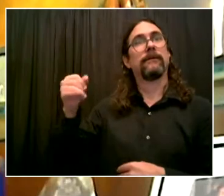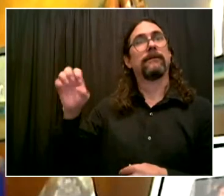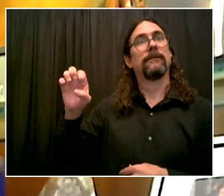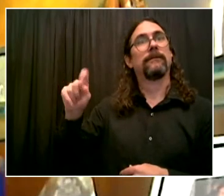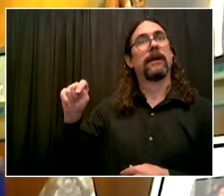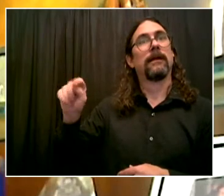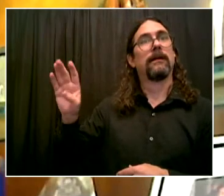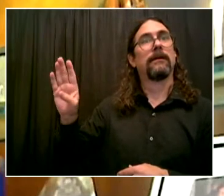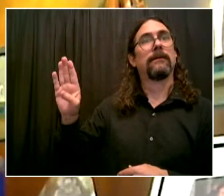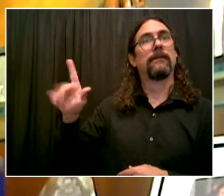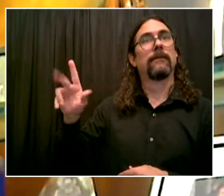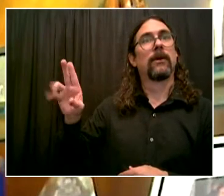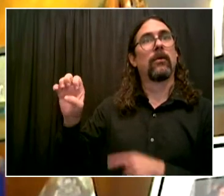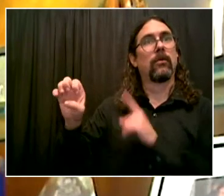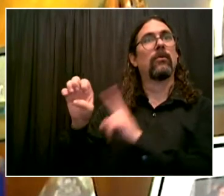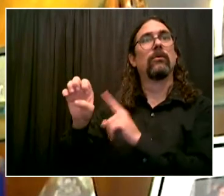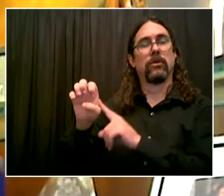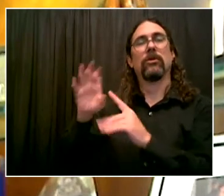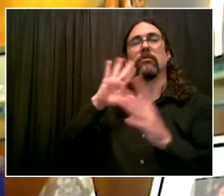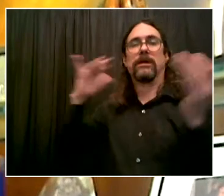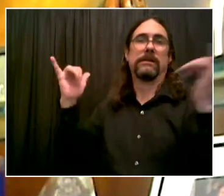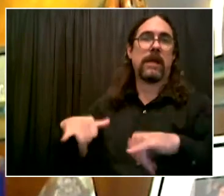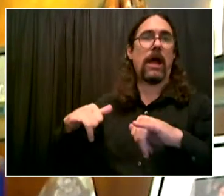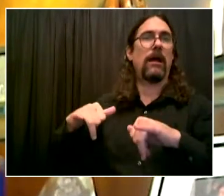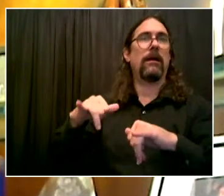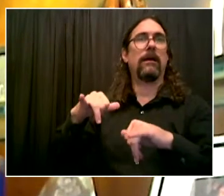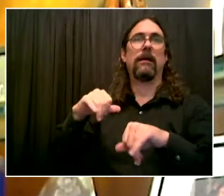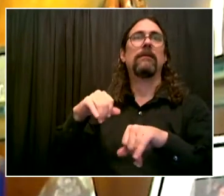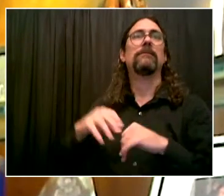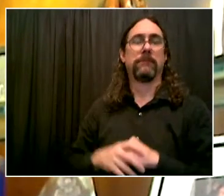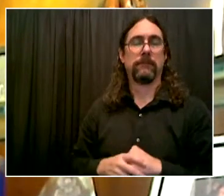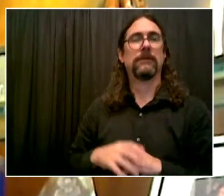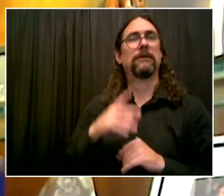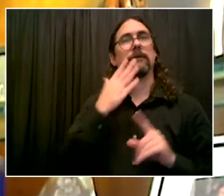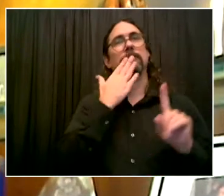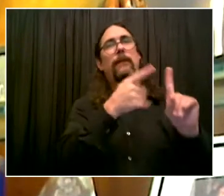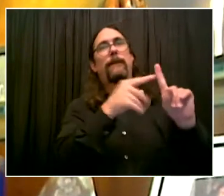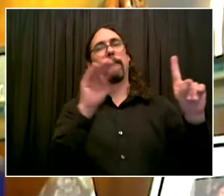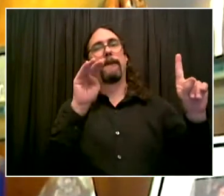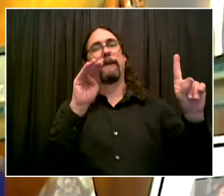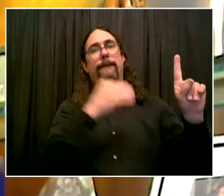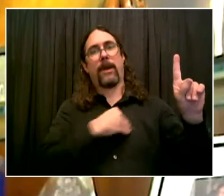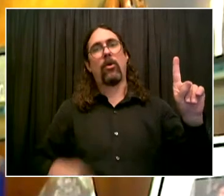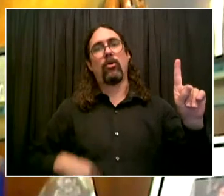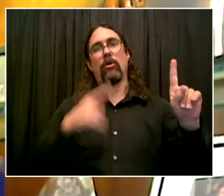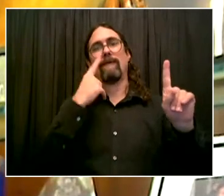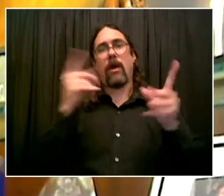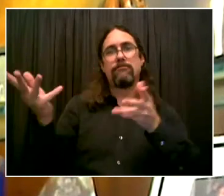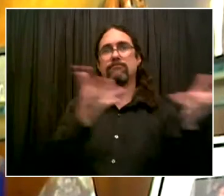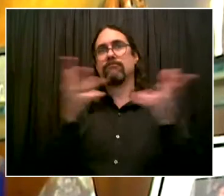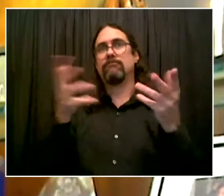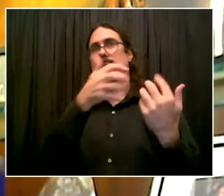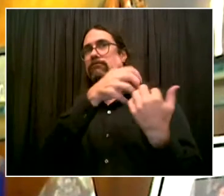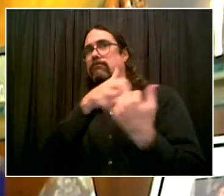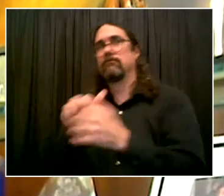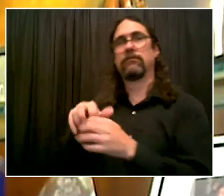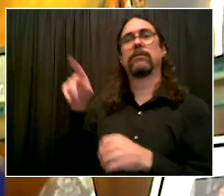BARTLETT VERY COMING BACK TO QUEENS WITH 150 MANUFACTURING JOBS COMING BACK TO NEW YORK CITY